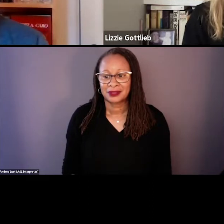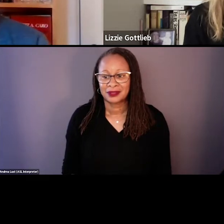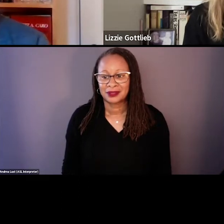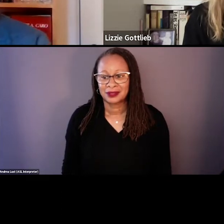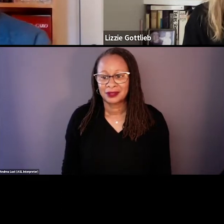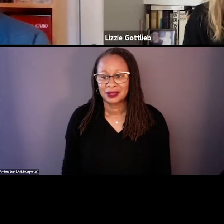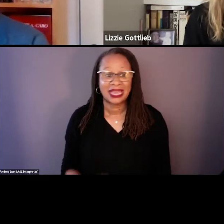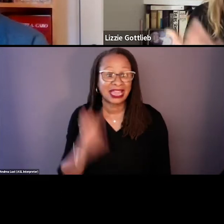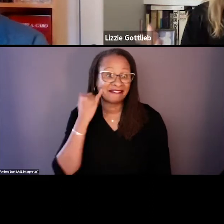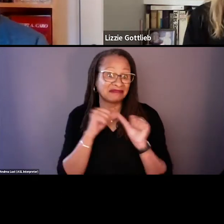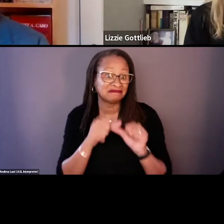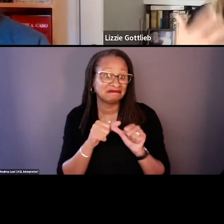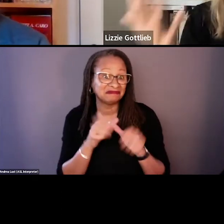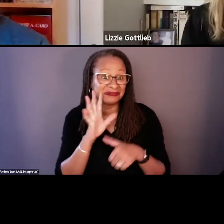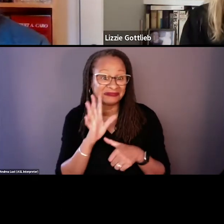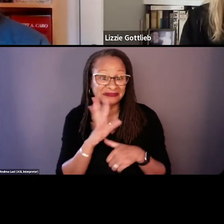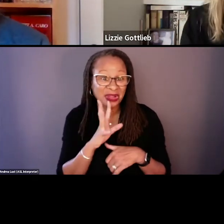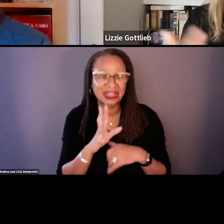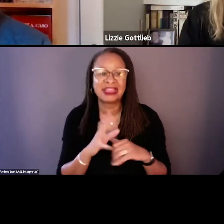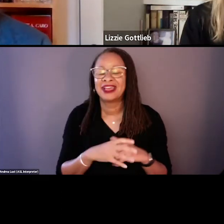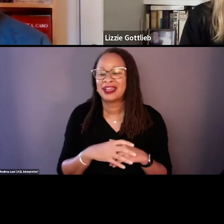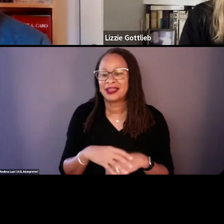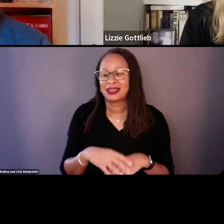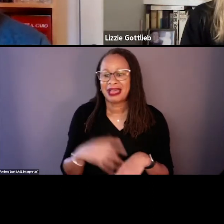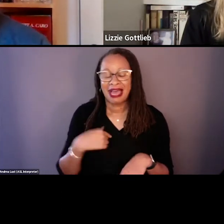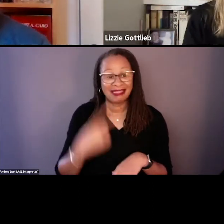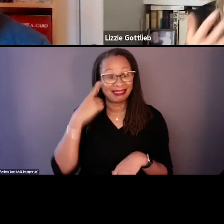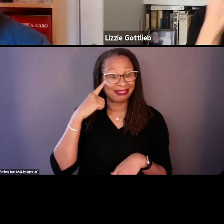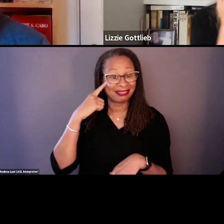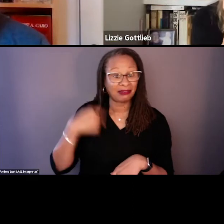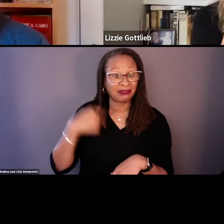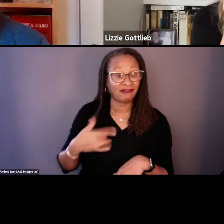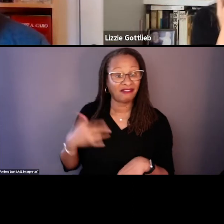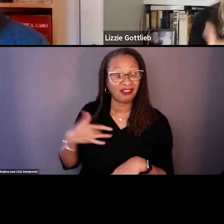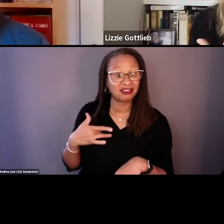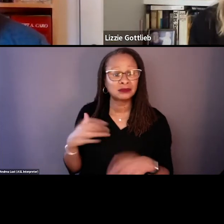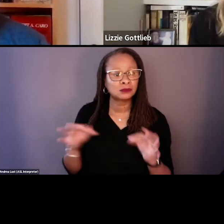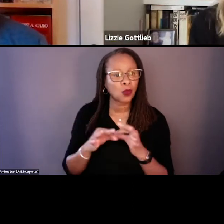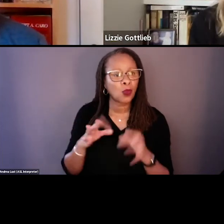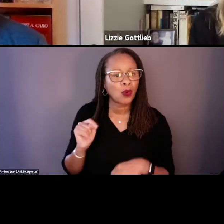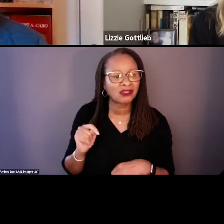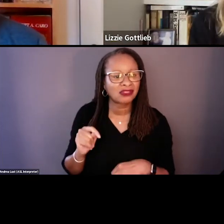And I think if I could- if I can just keep talking for a few other questions, but - Oh, please. I think I felt, you know,